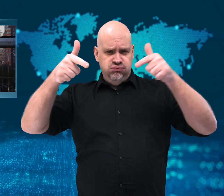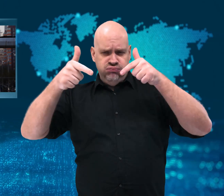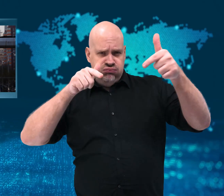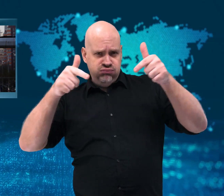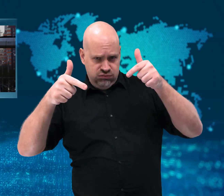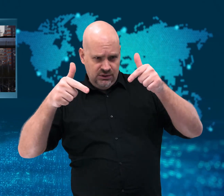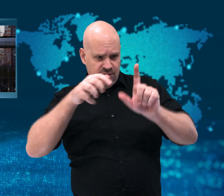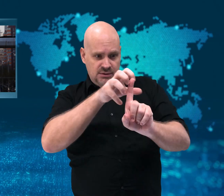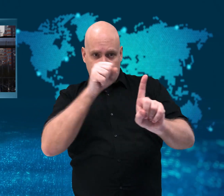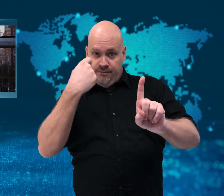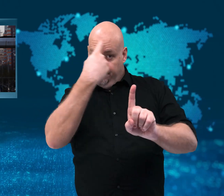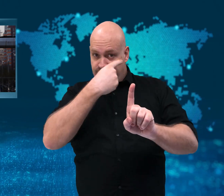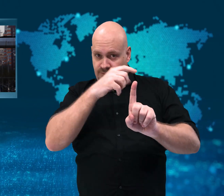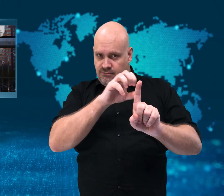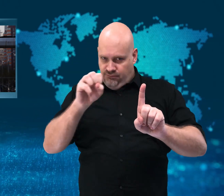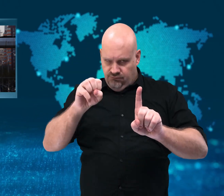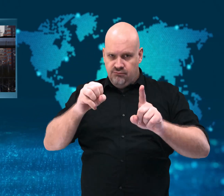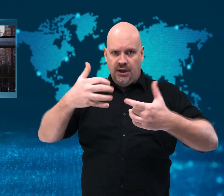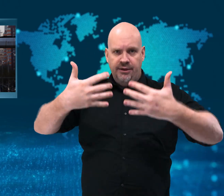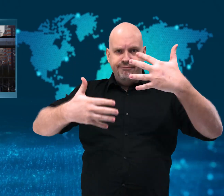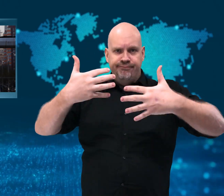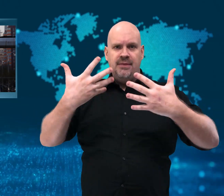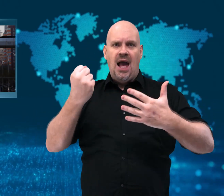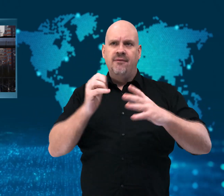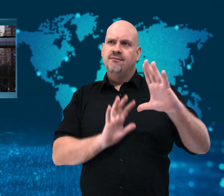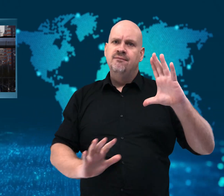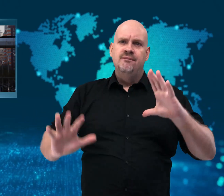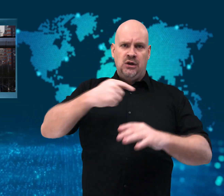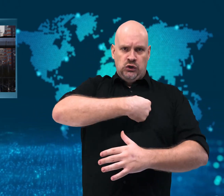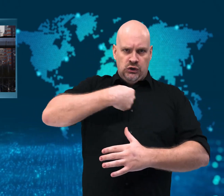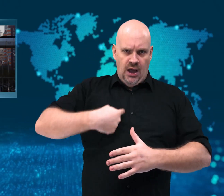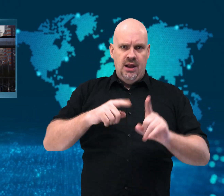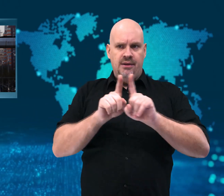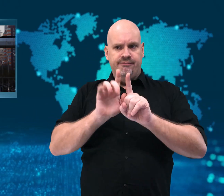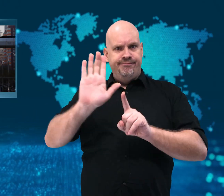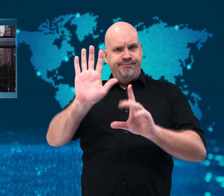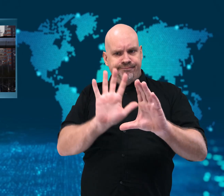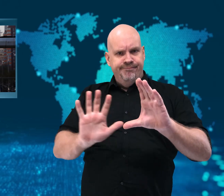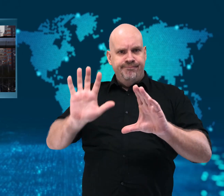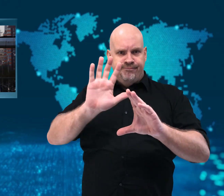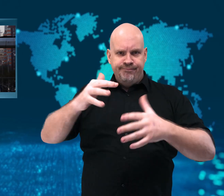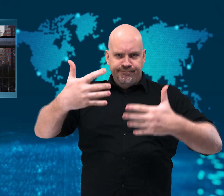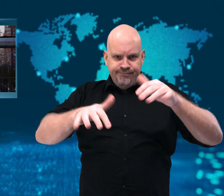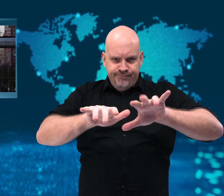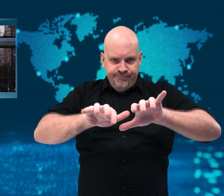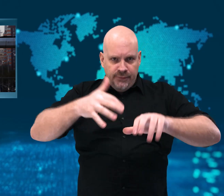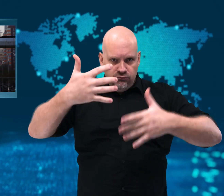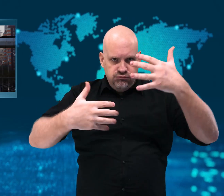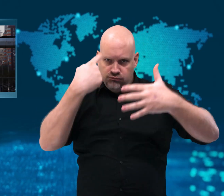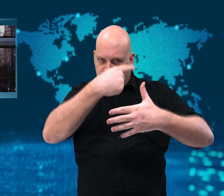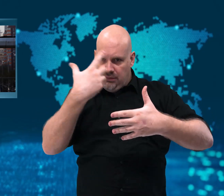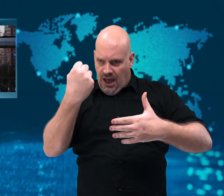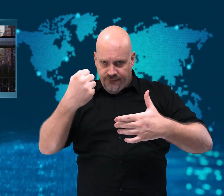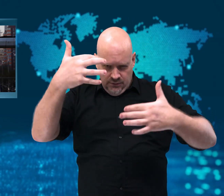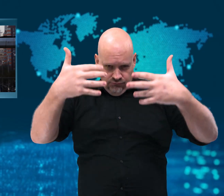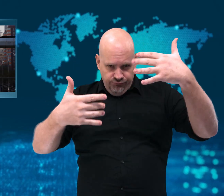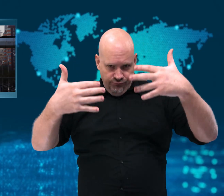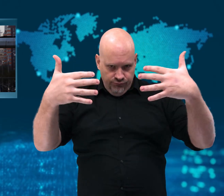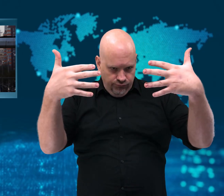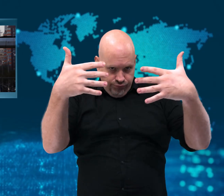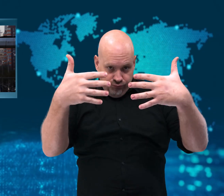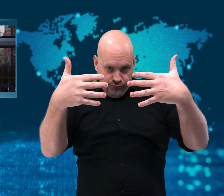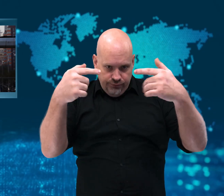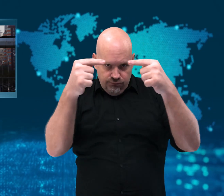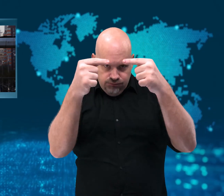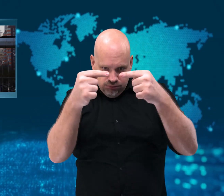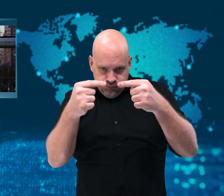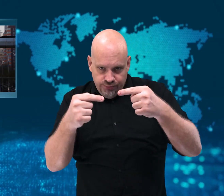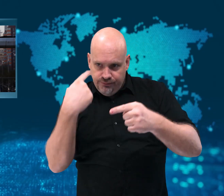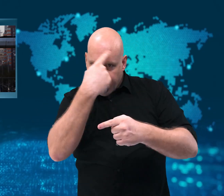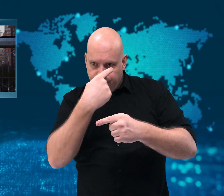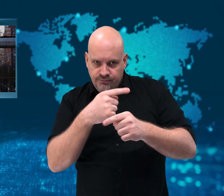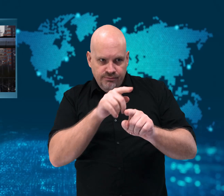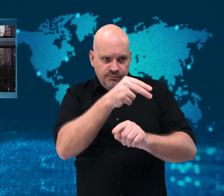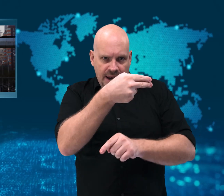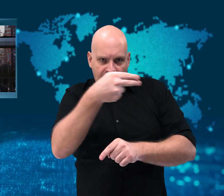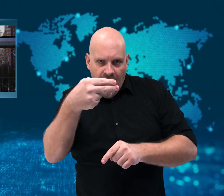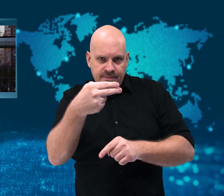regional databases of pictures using a search, for facial attributes.